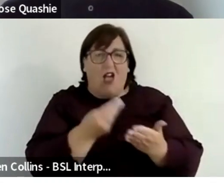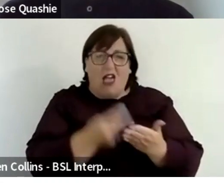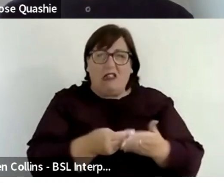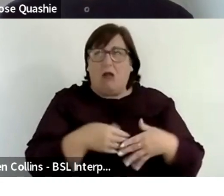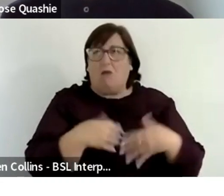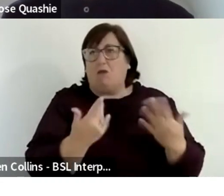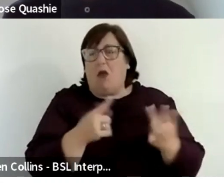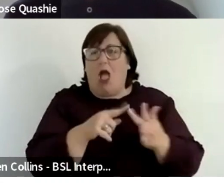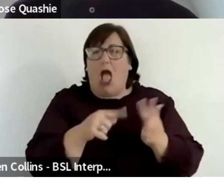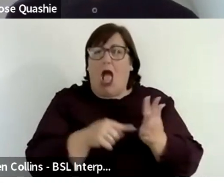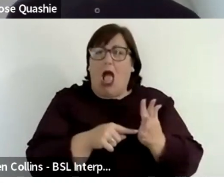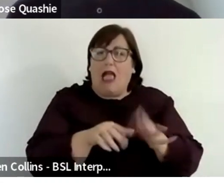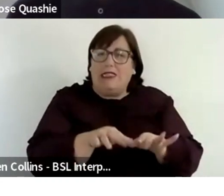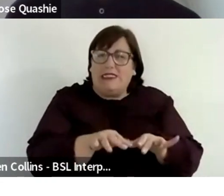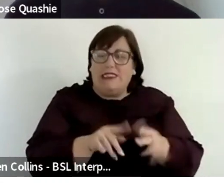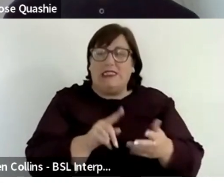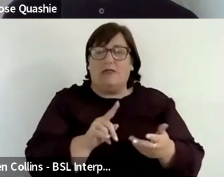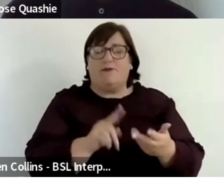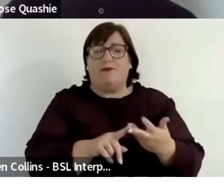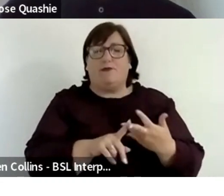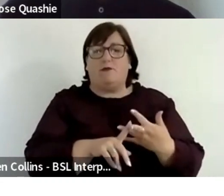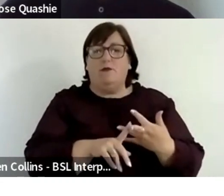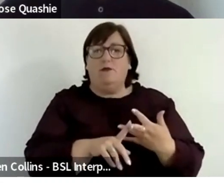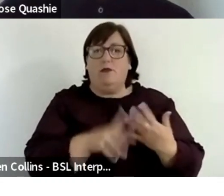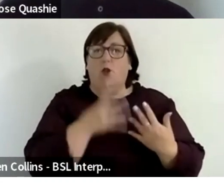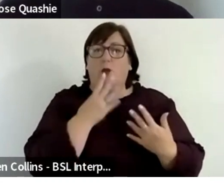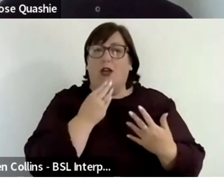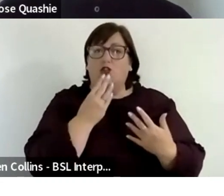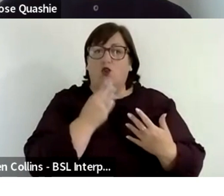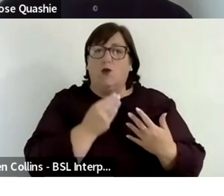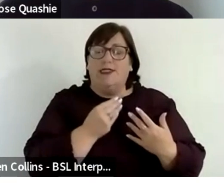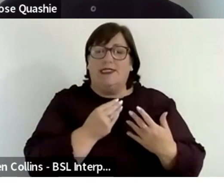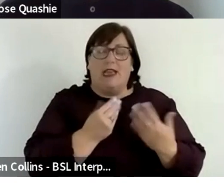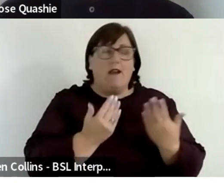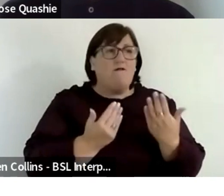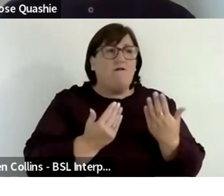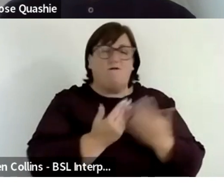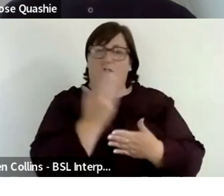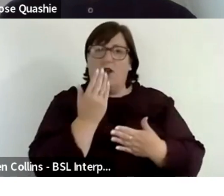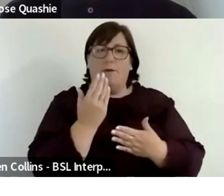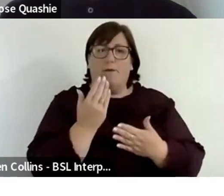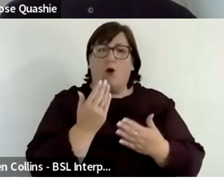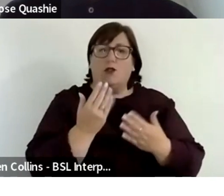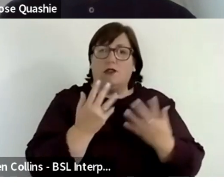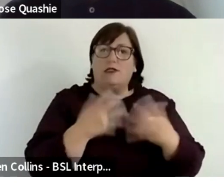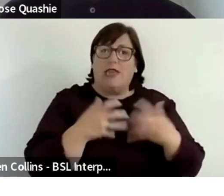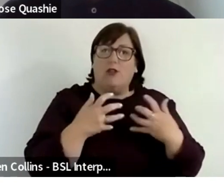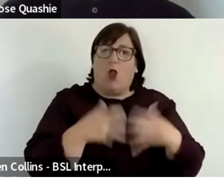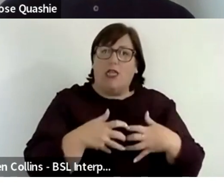With IT we are using modern technologies such as virtual reality to design the railway line too.